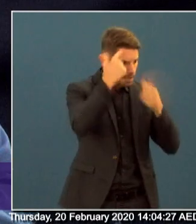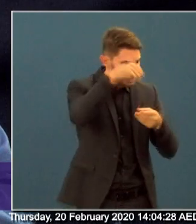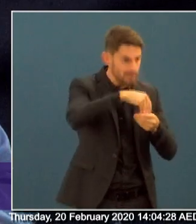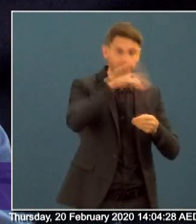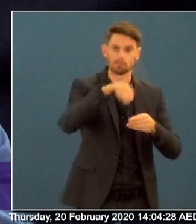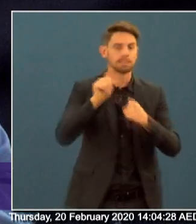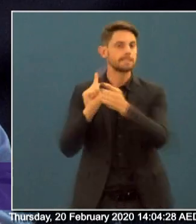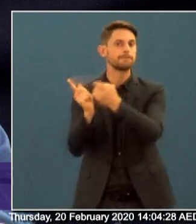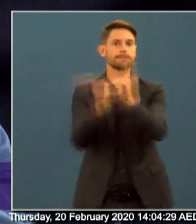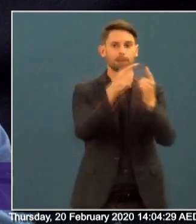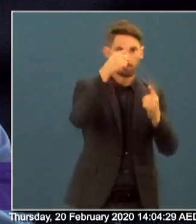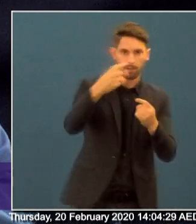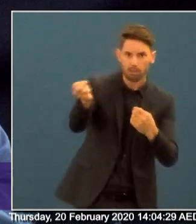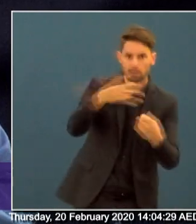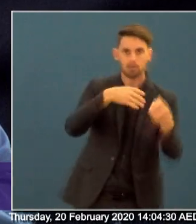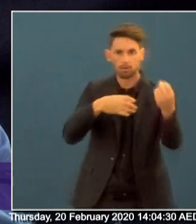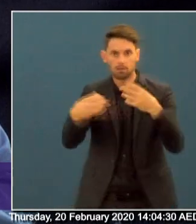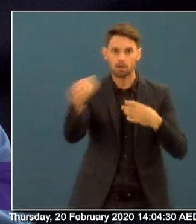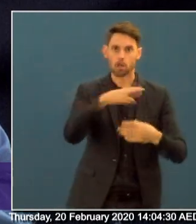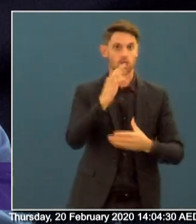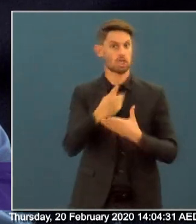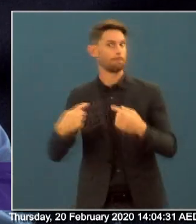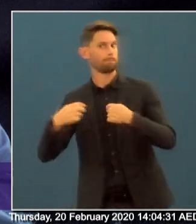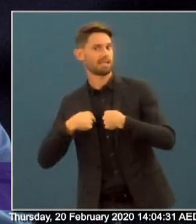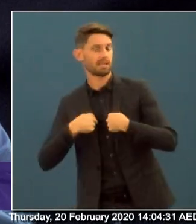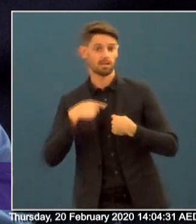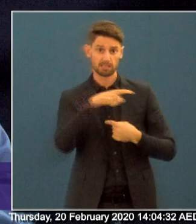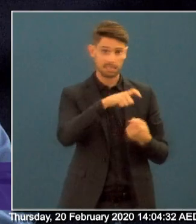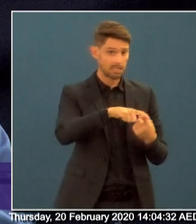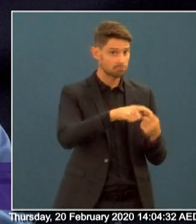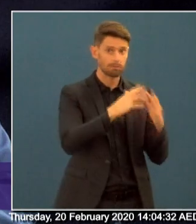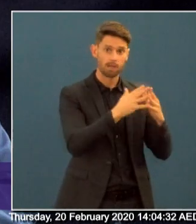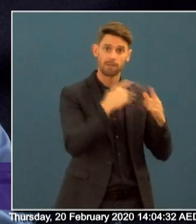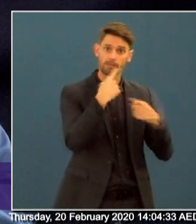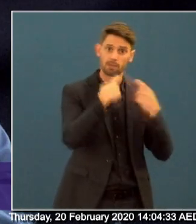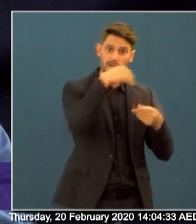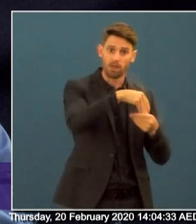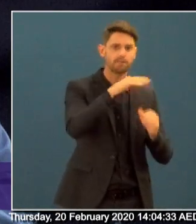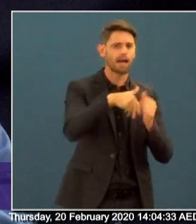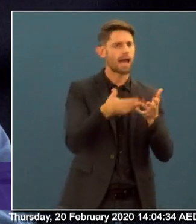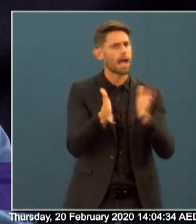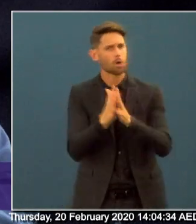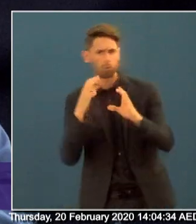But it could be a useful template, because many of the issues are around communication, principles and practice with people